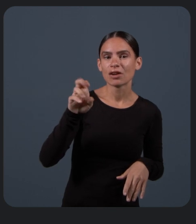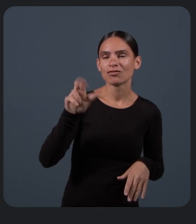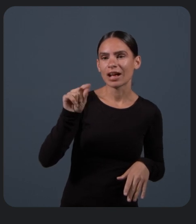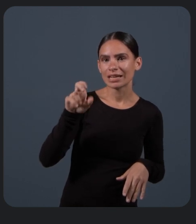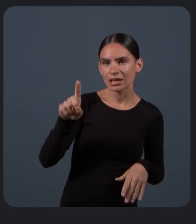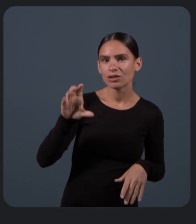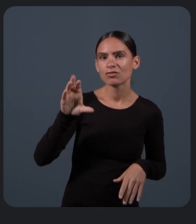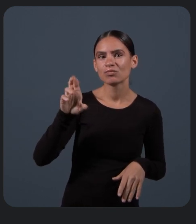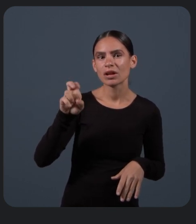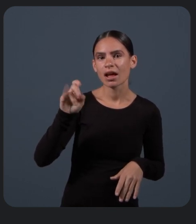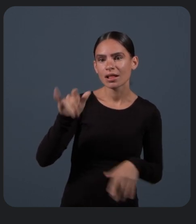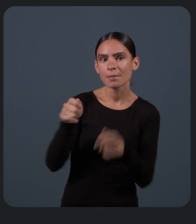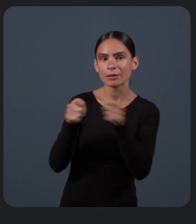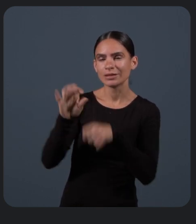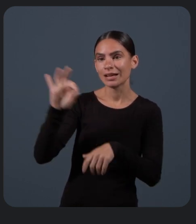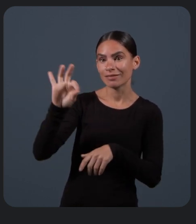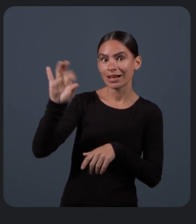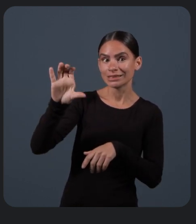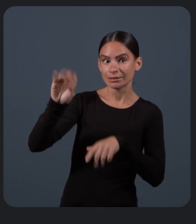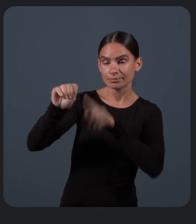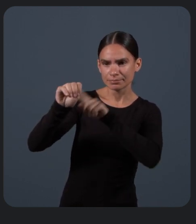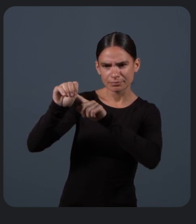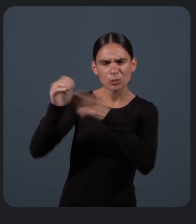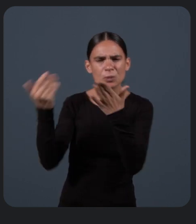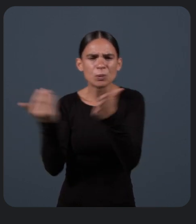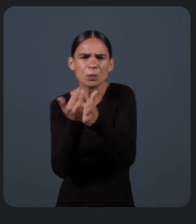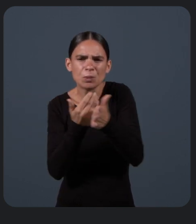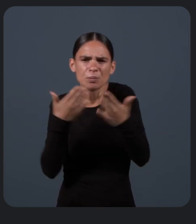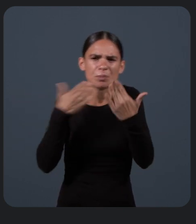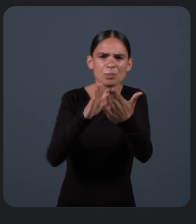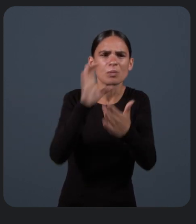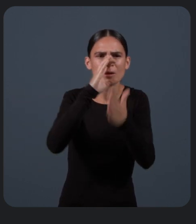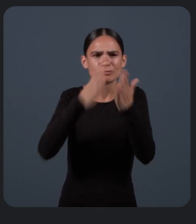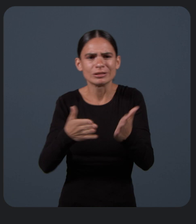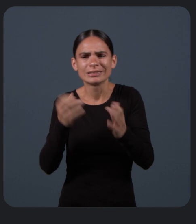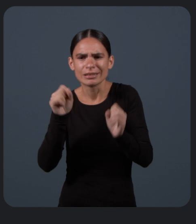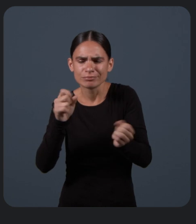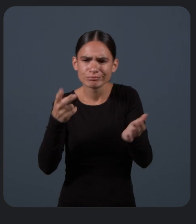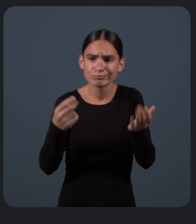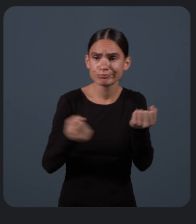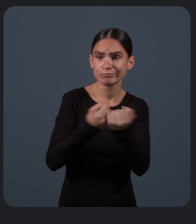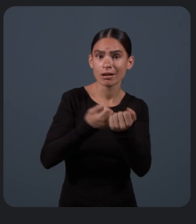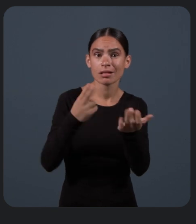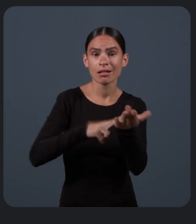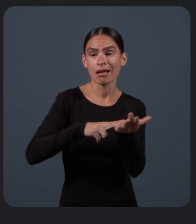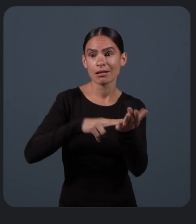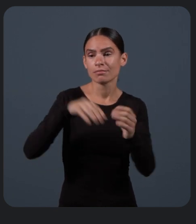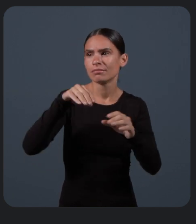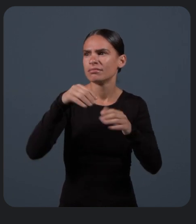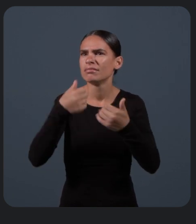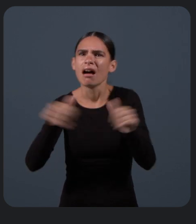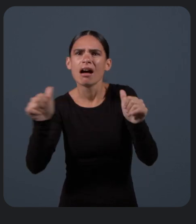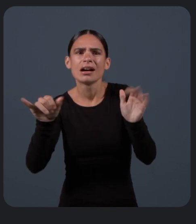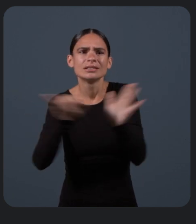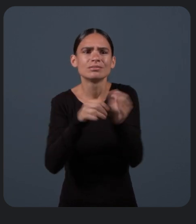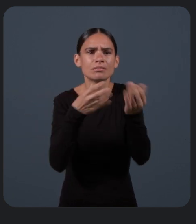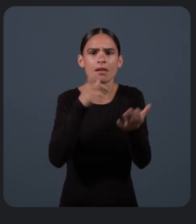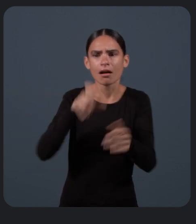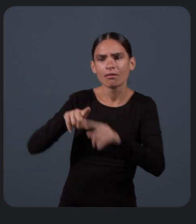a new way for browsers to support logins with any identity provider without relying on third-party cookies or libraries,